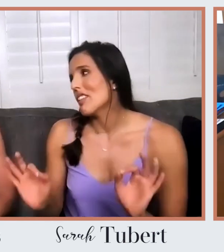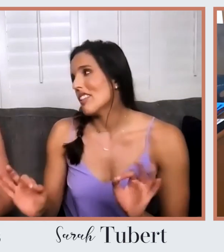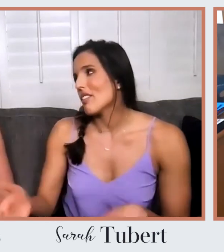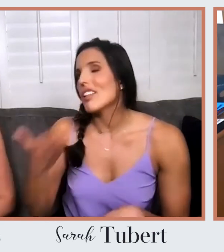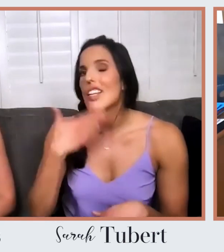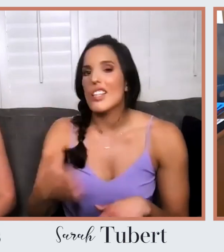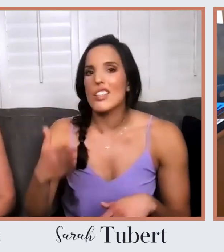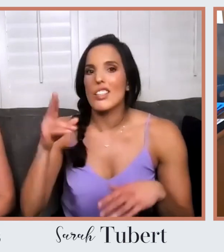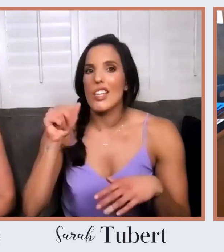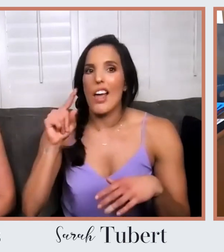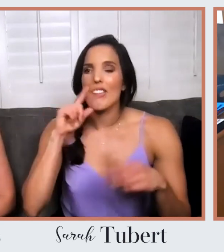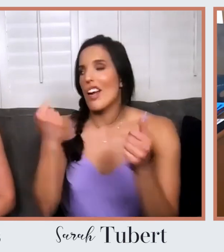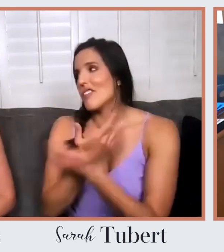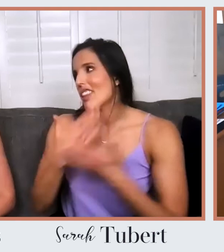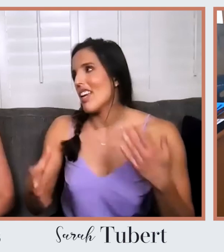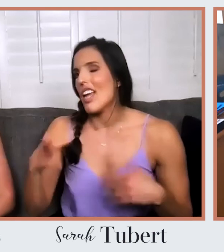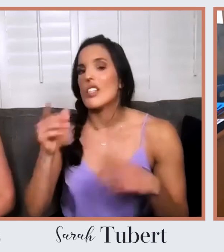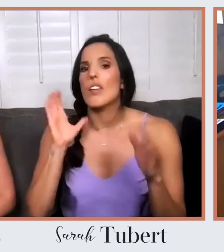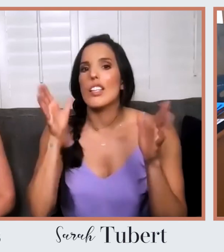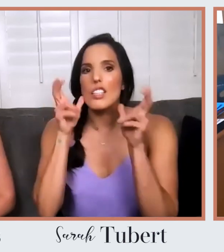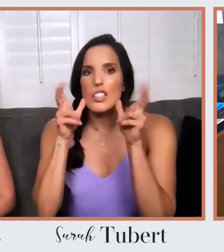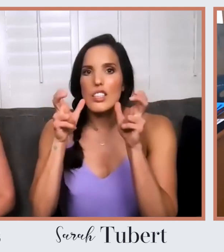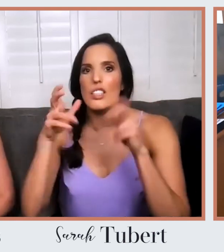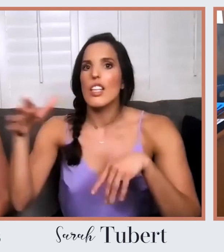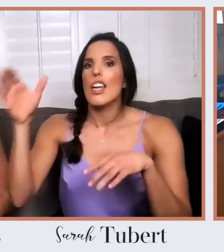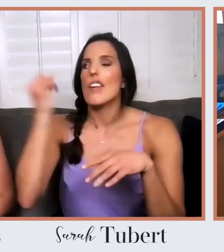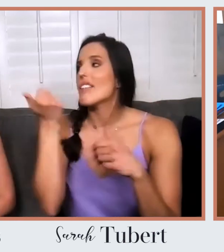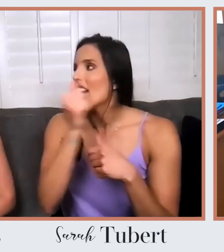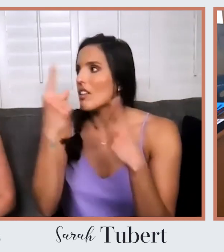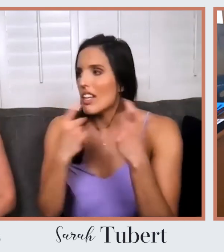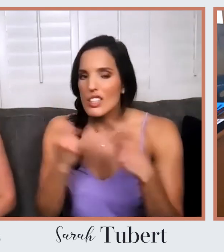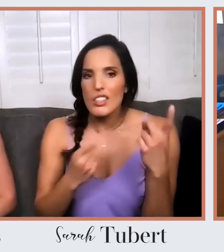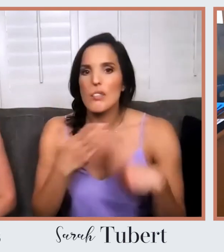Perfect, well, thanks, Nat, for everything. And to our listeners, if you have any questions,